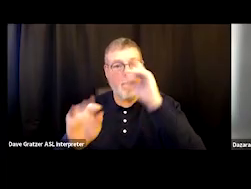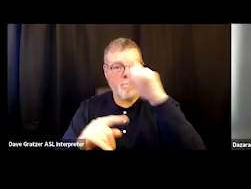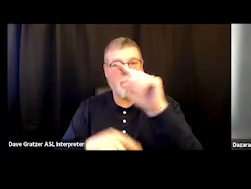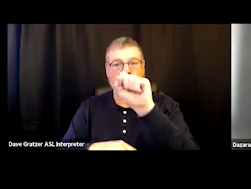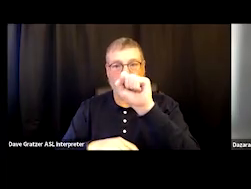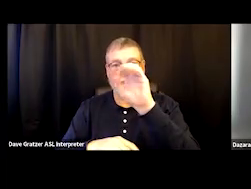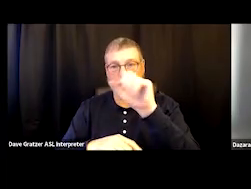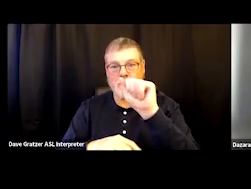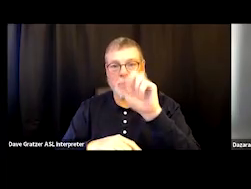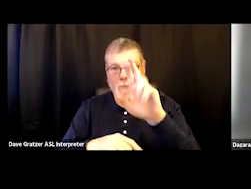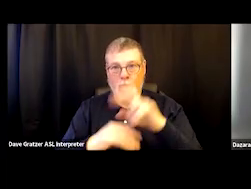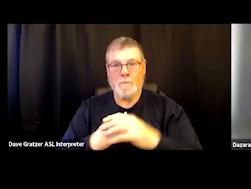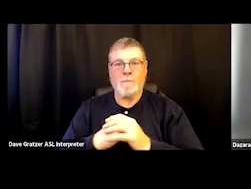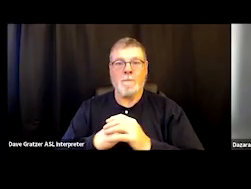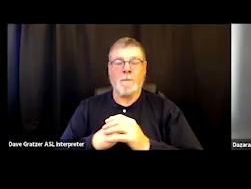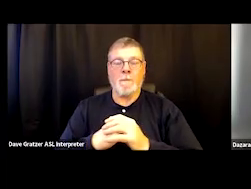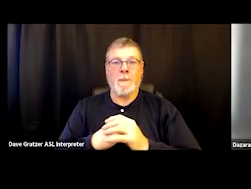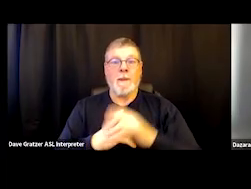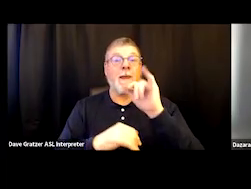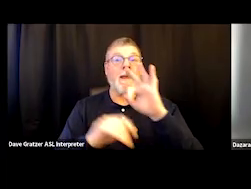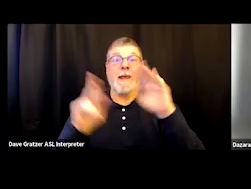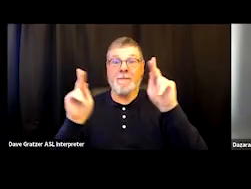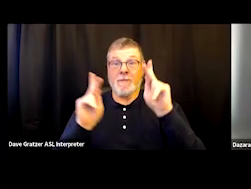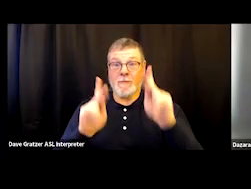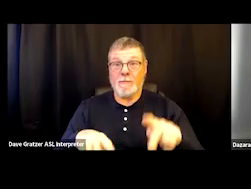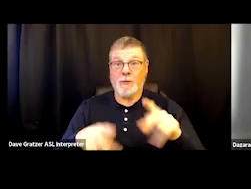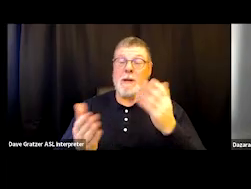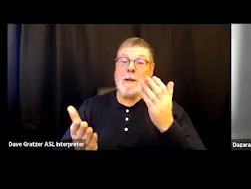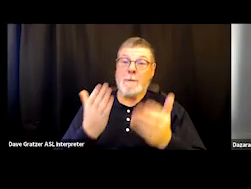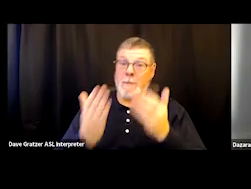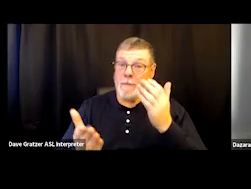If we have a person that may or may not be working at SGA